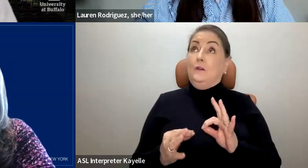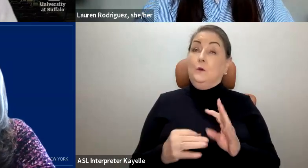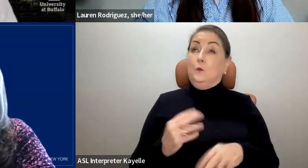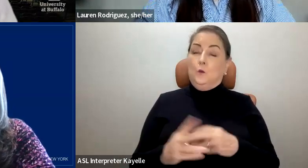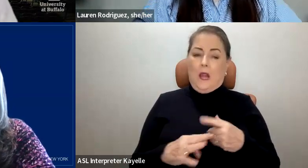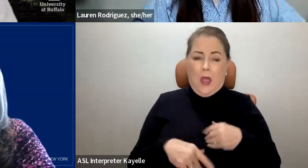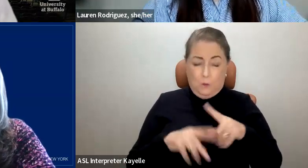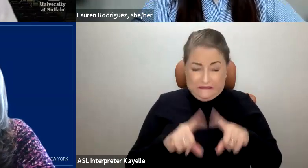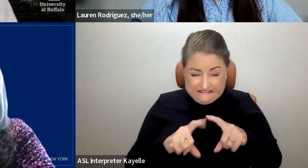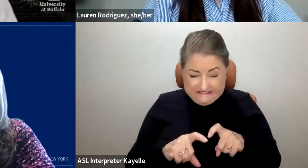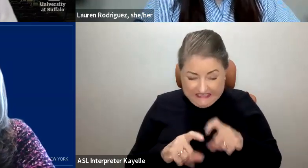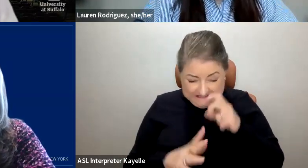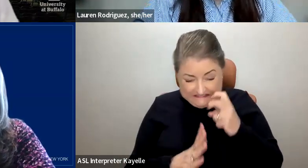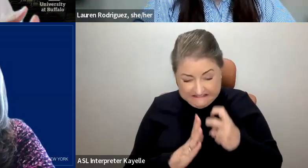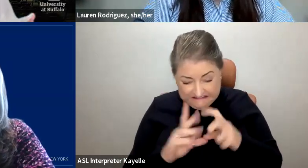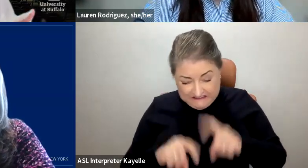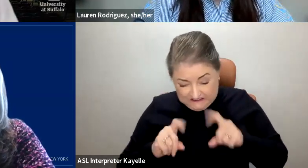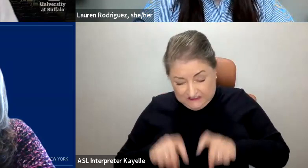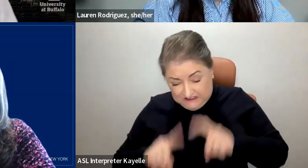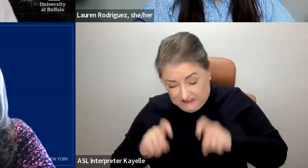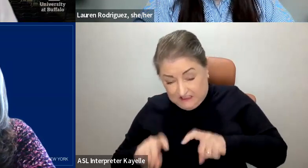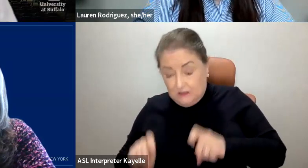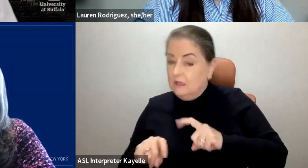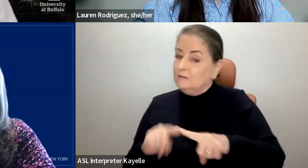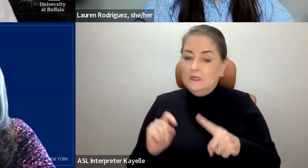tools. But the reality is, there are several hundred tools that